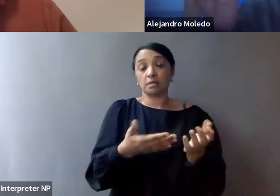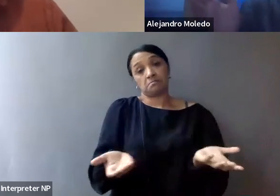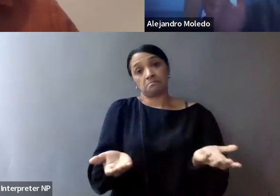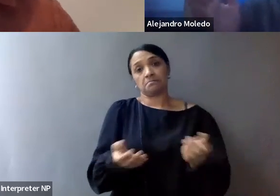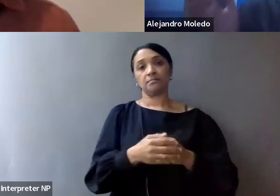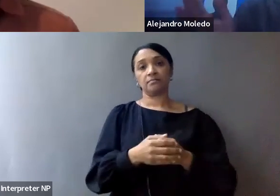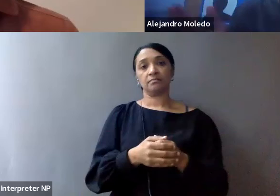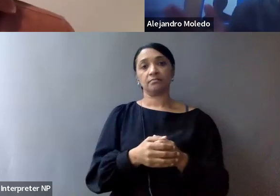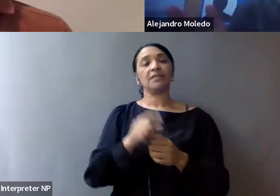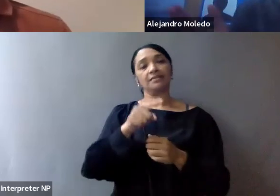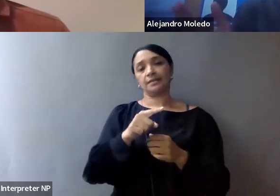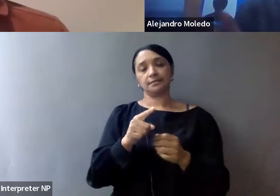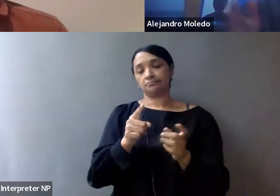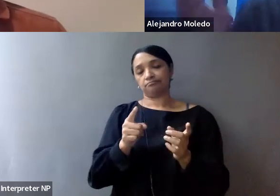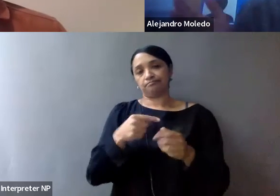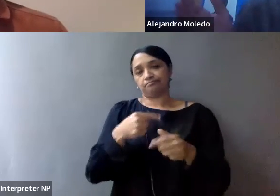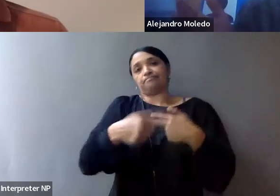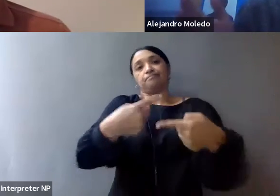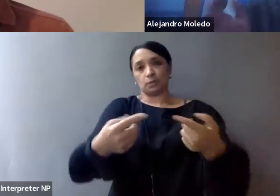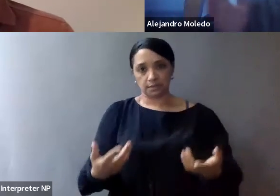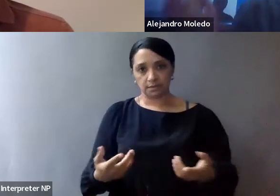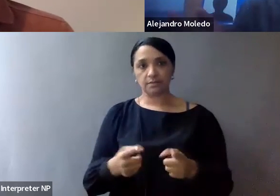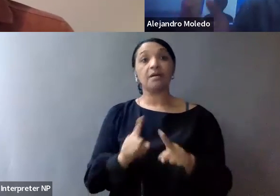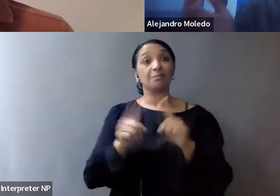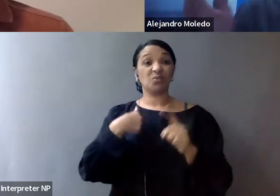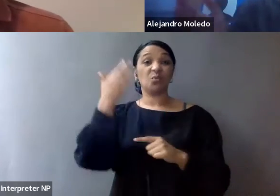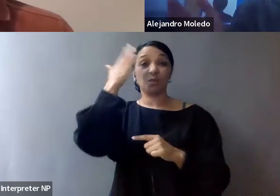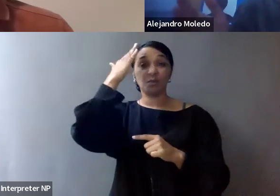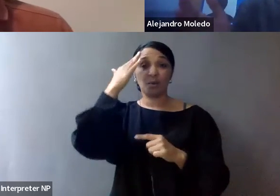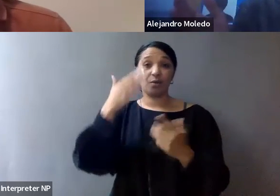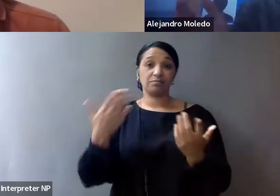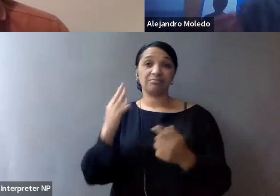that's how it should be. But we know from our life experiences